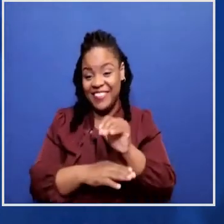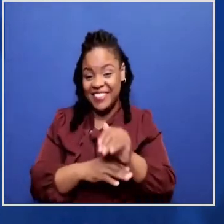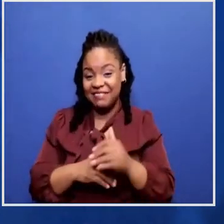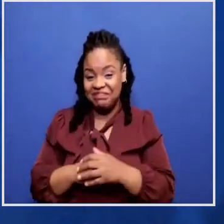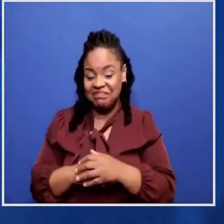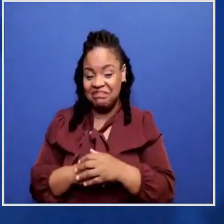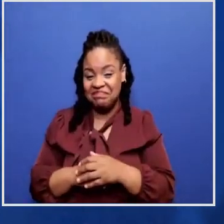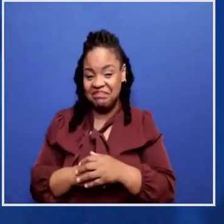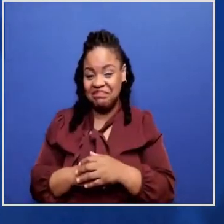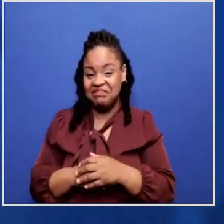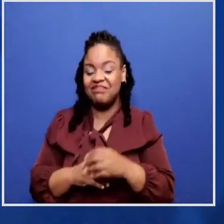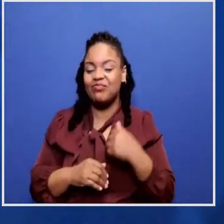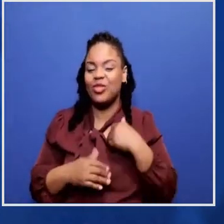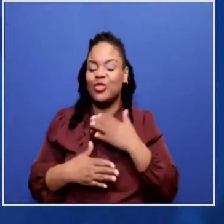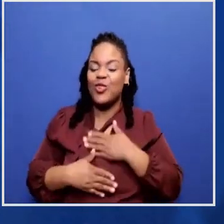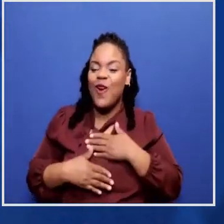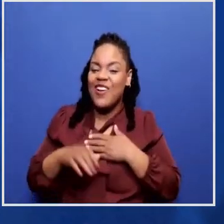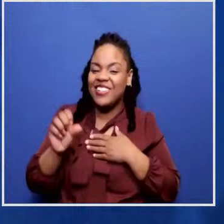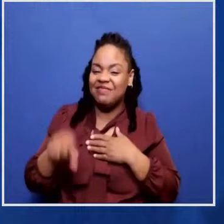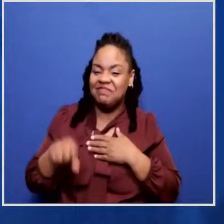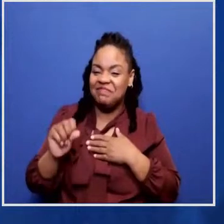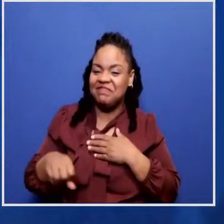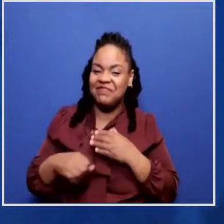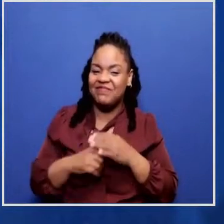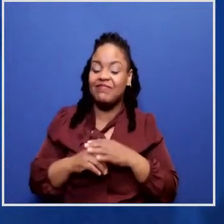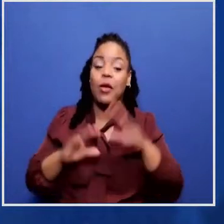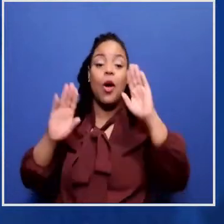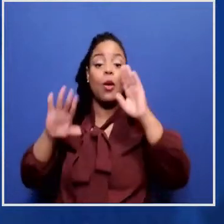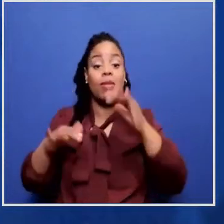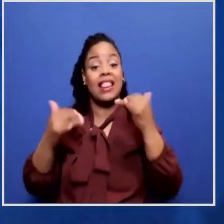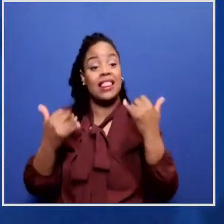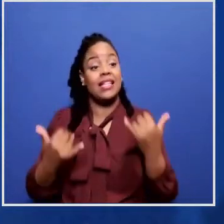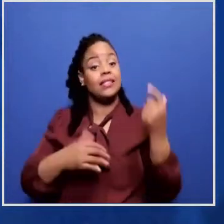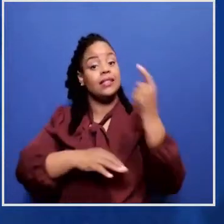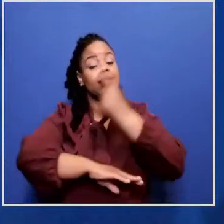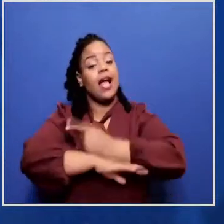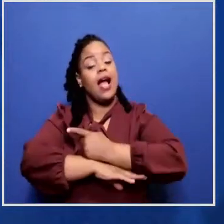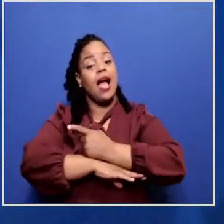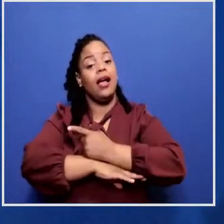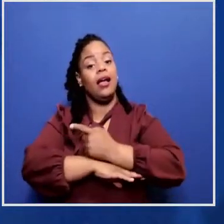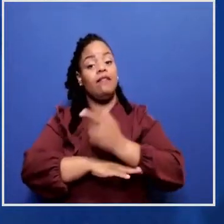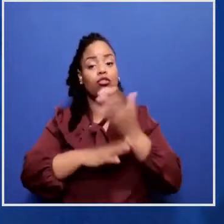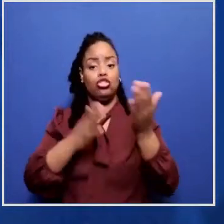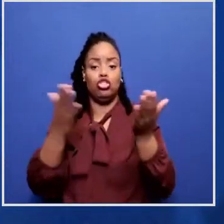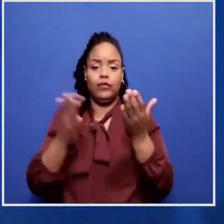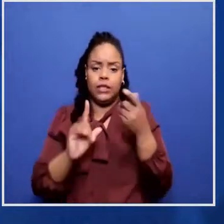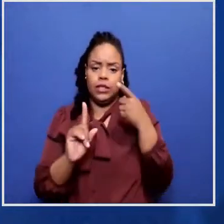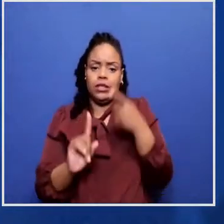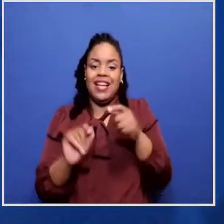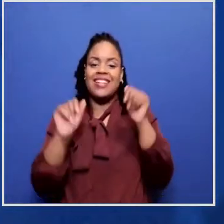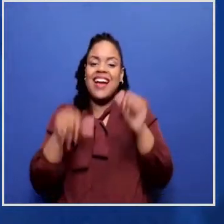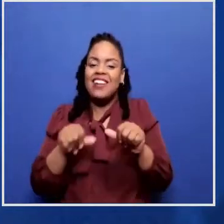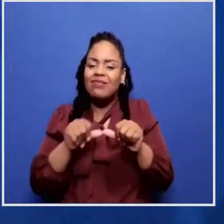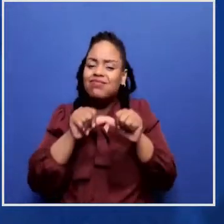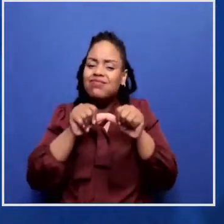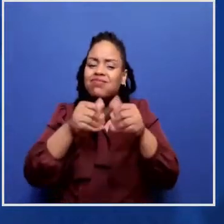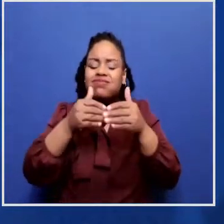EVENING AS MUCH AS WE DID. WE HOPE YOU WILL TAKE THIS DAY OF SERVICE AND MAKE IT A YEAR-